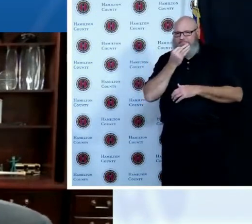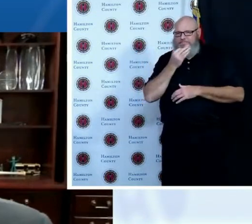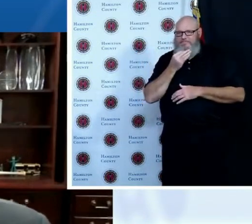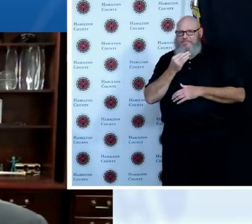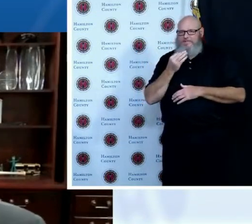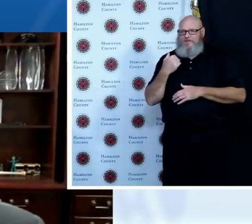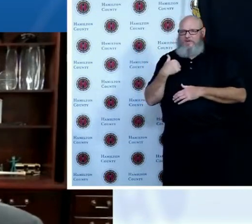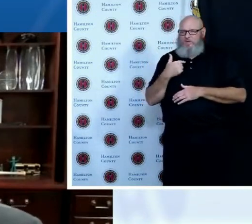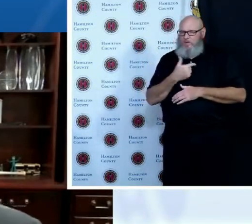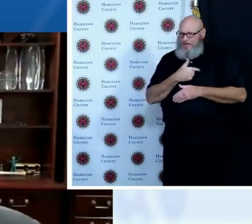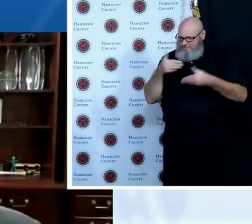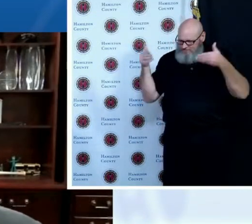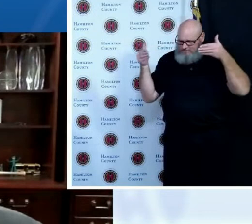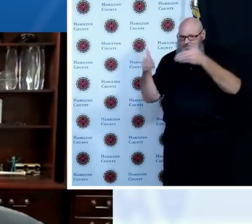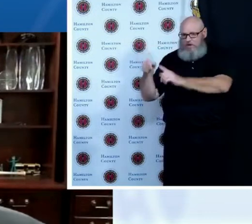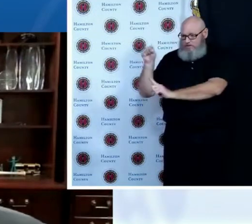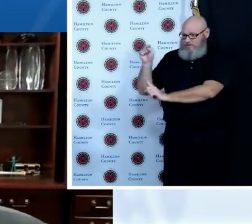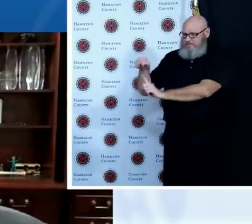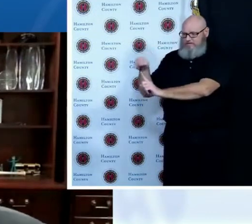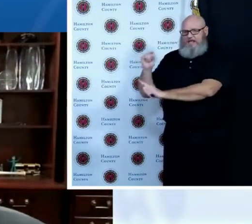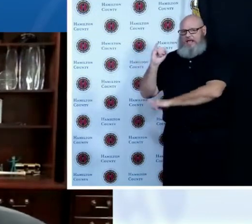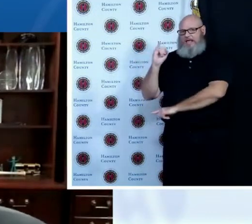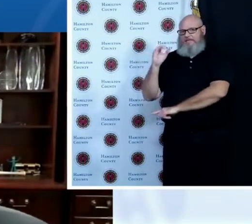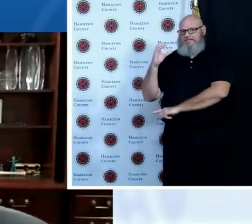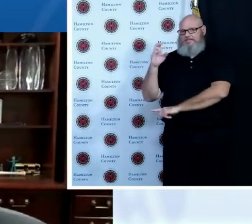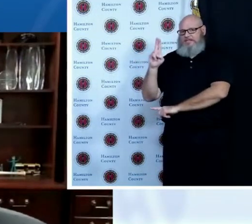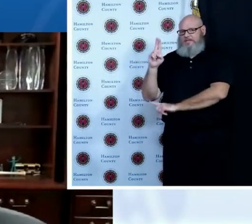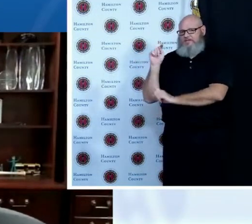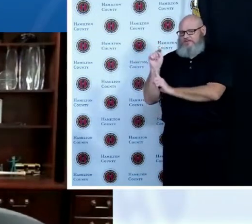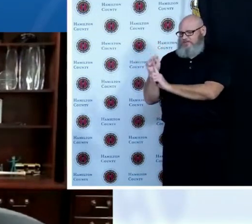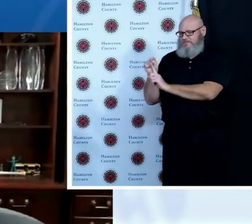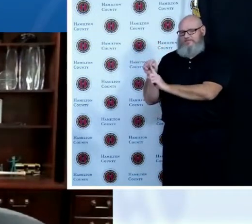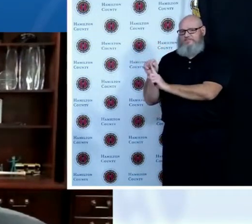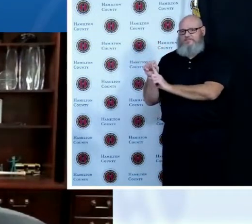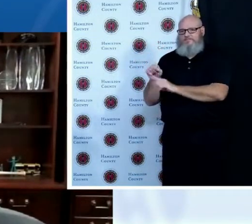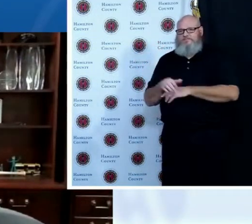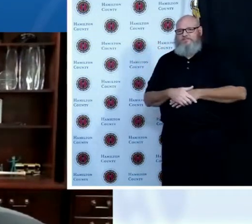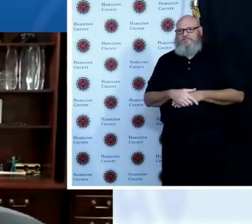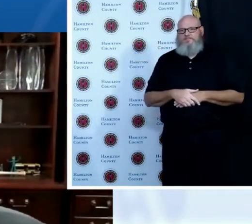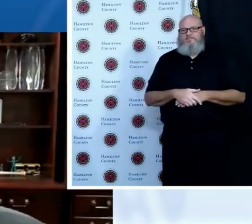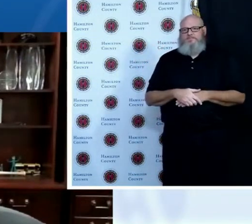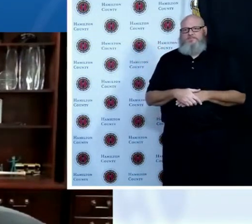good news is that all the health systems meet on on almost a daily basis if not a daily basis